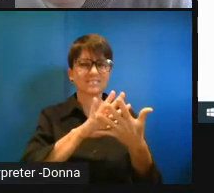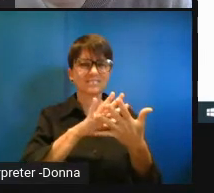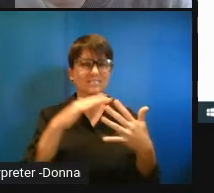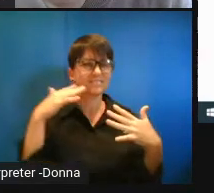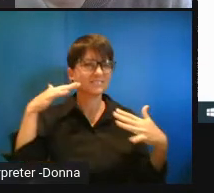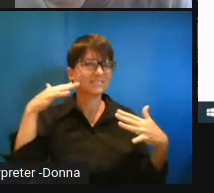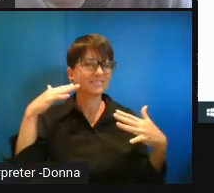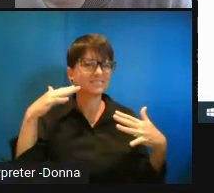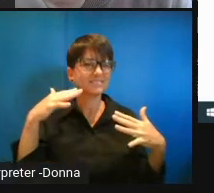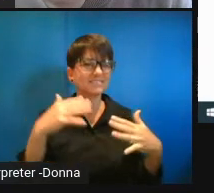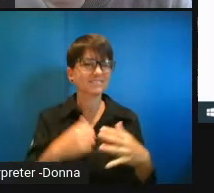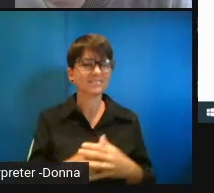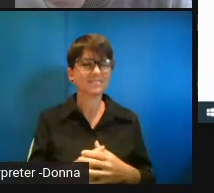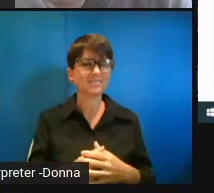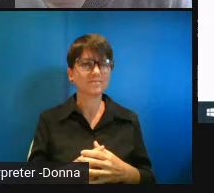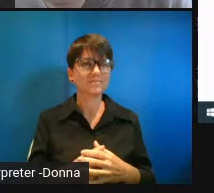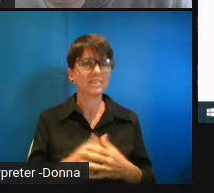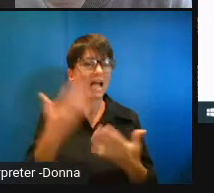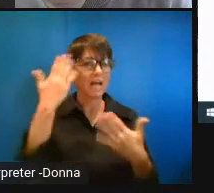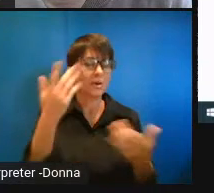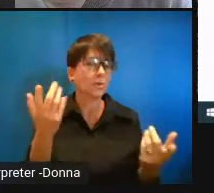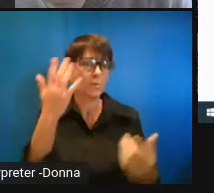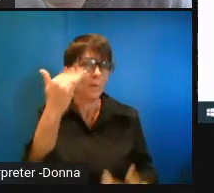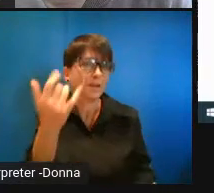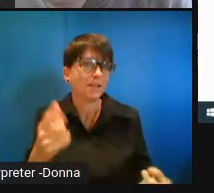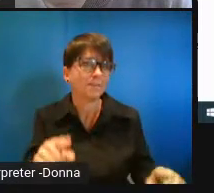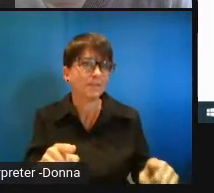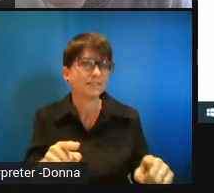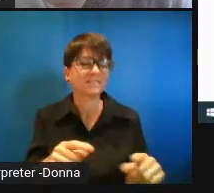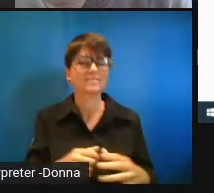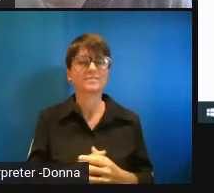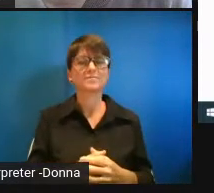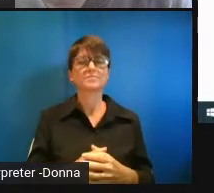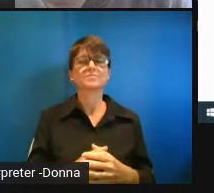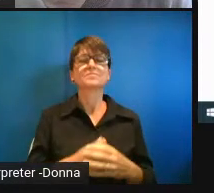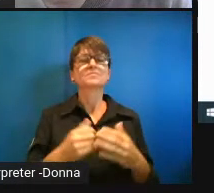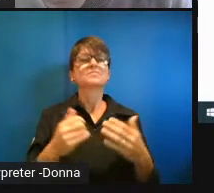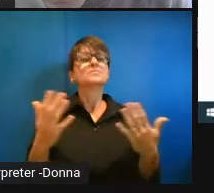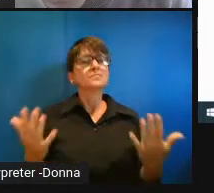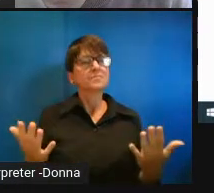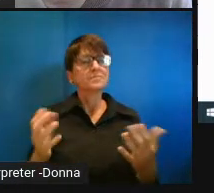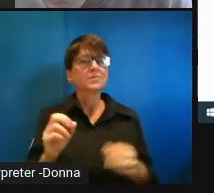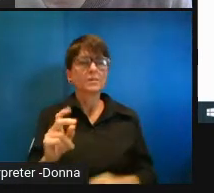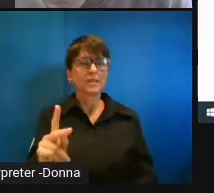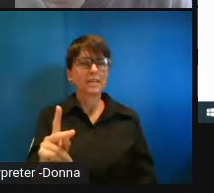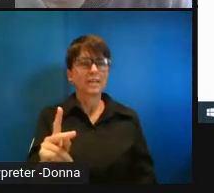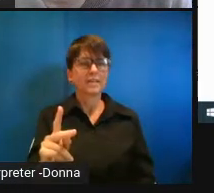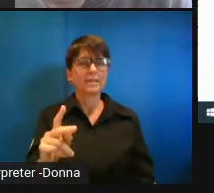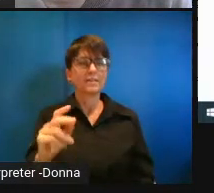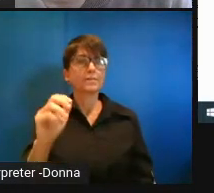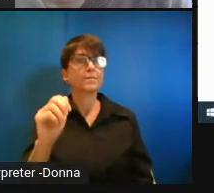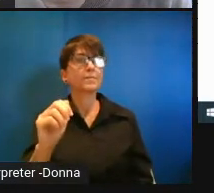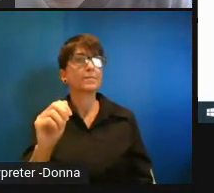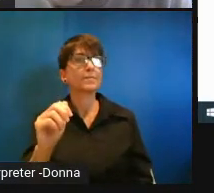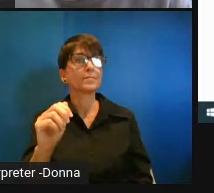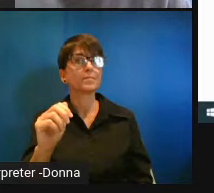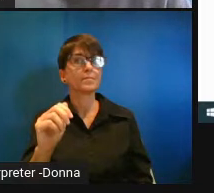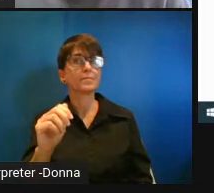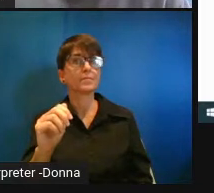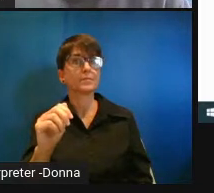It's still happening, I don't know why. In the meantime, Anne, I'm going to say what I think you want.